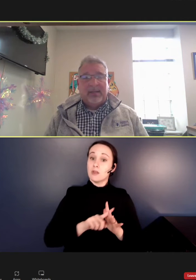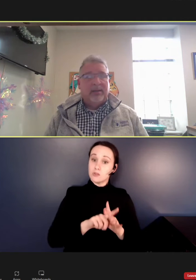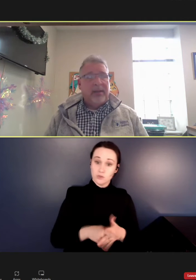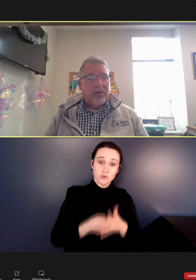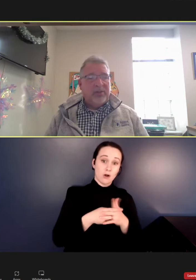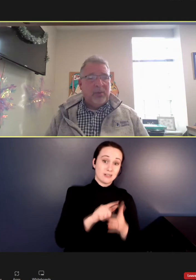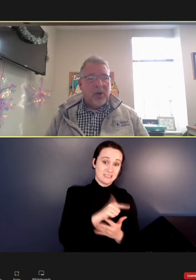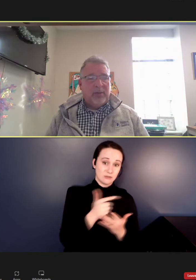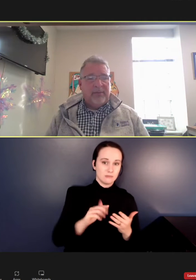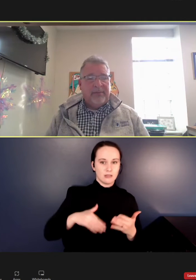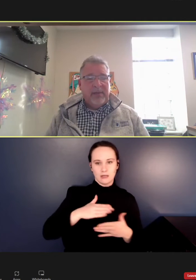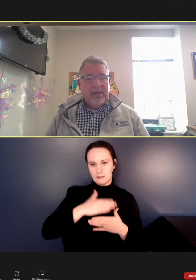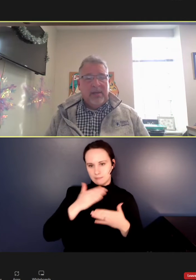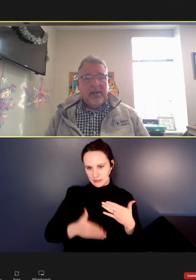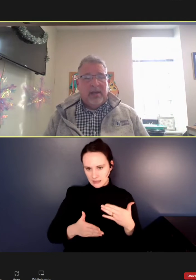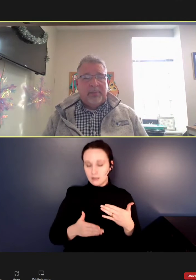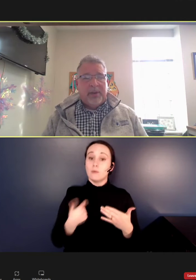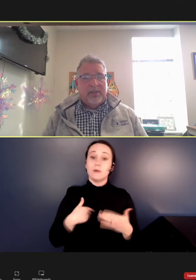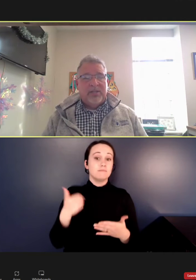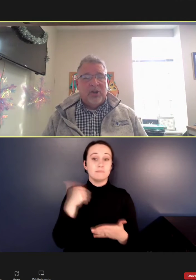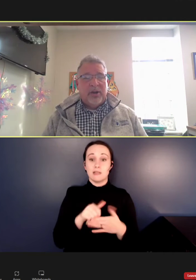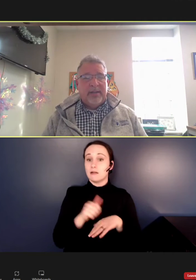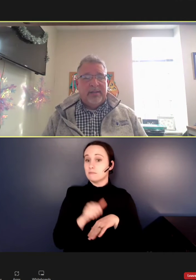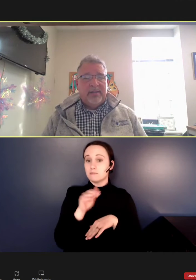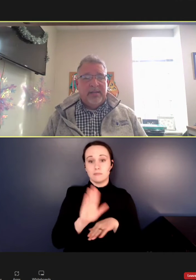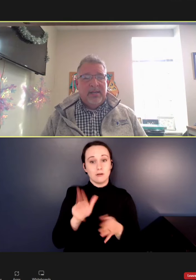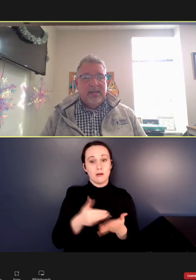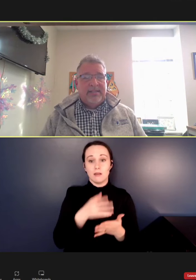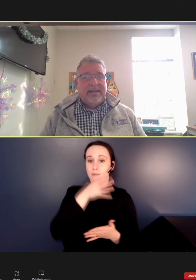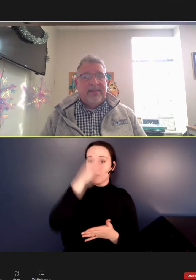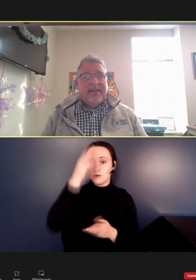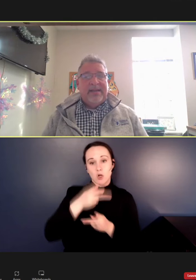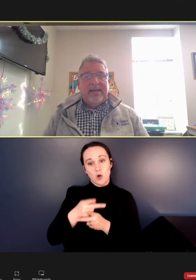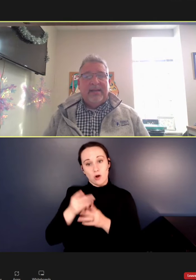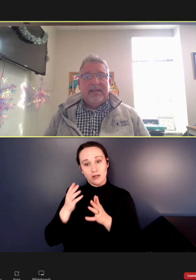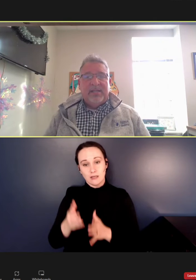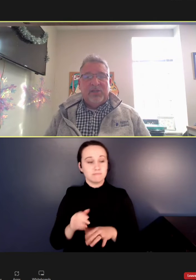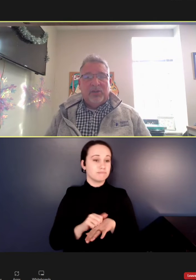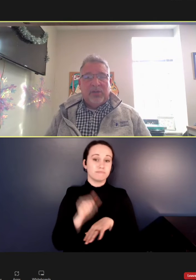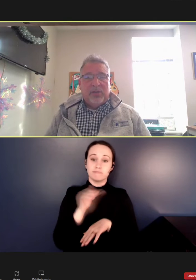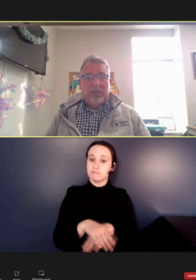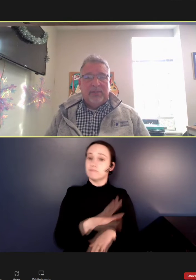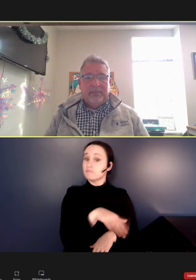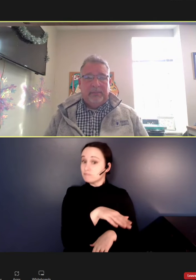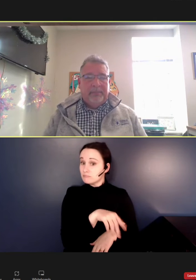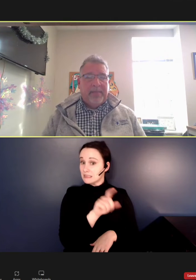sent a letter to all of the parents and guardians stating that they needed an additional dose.